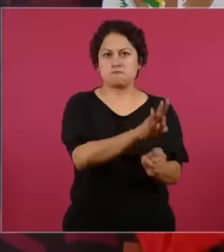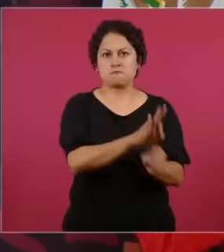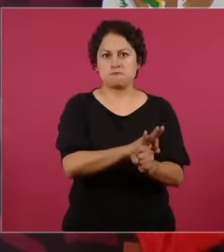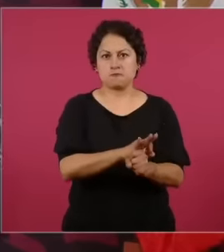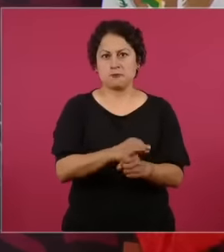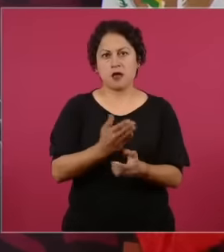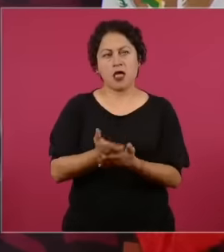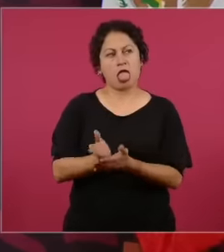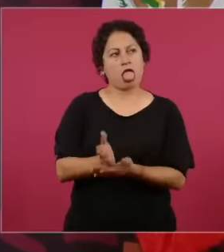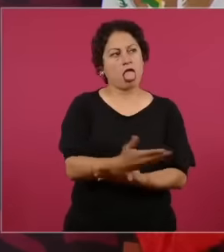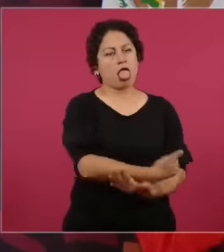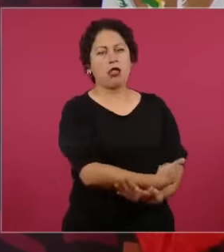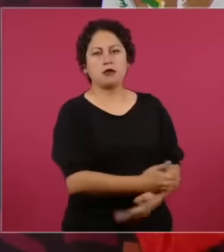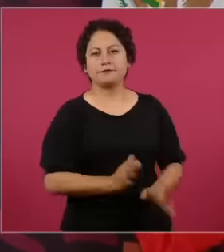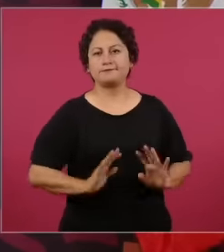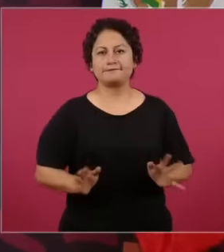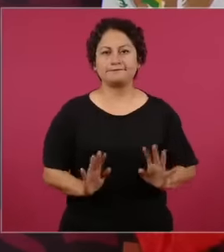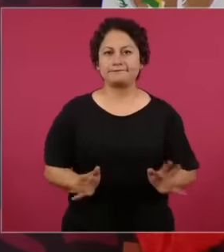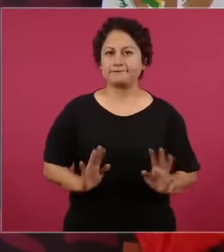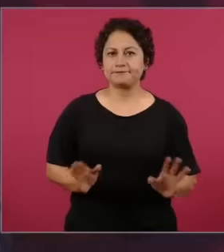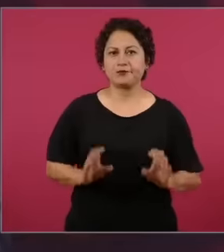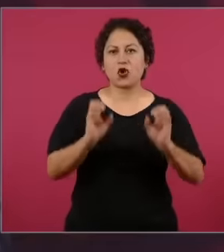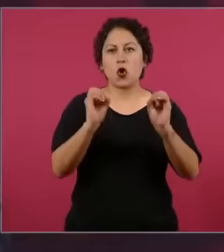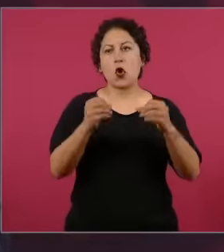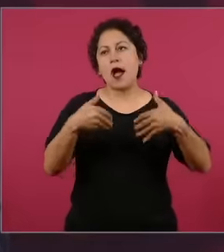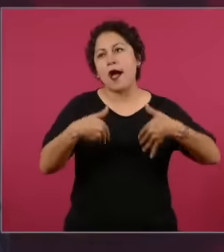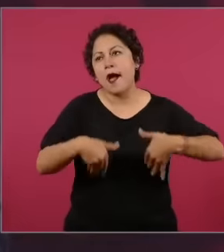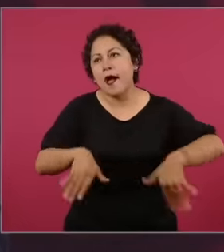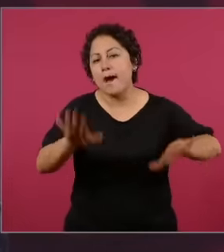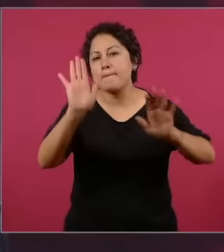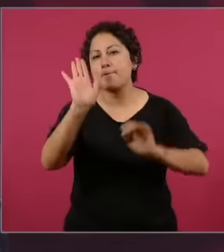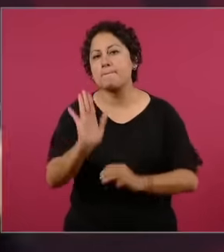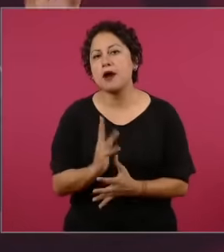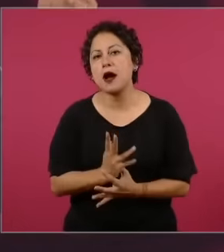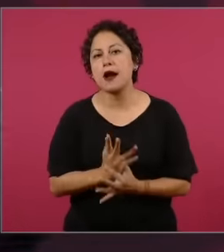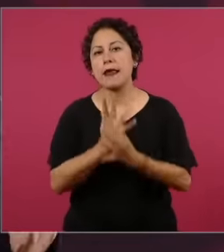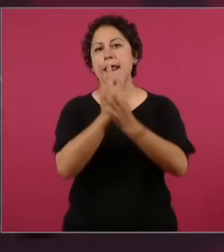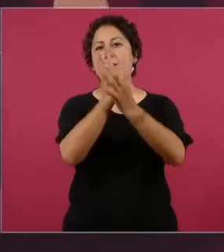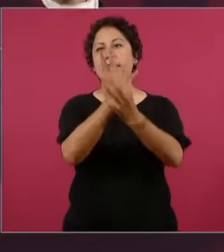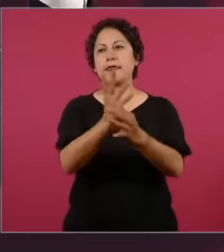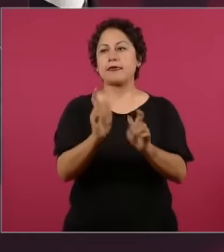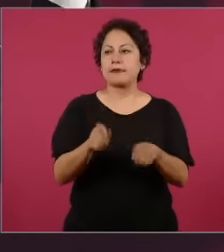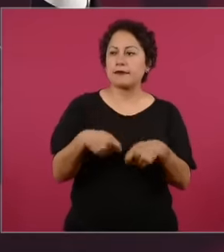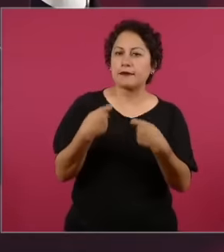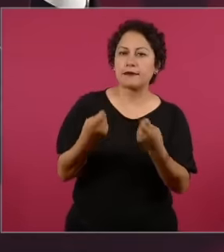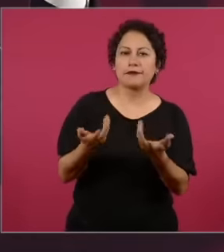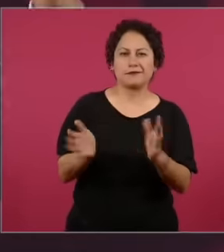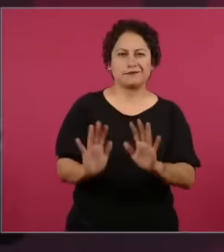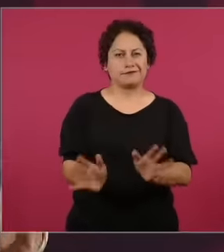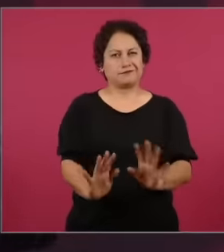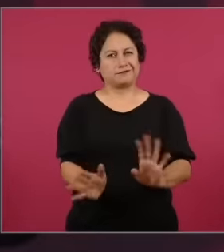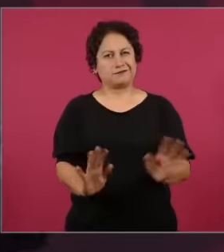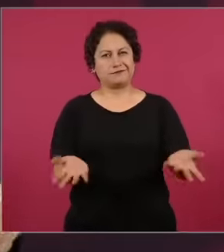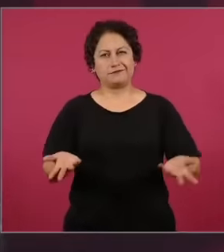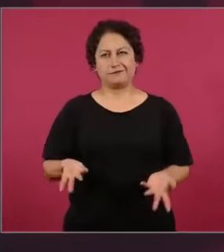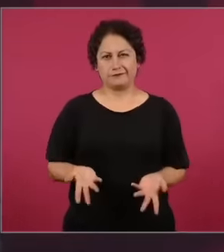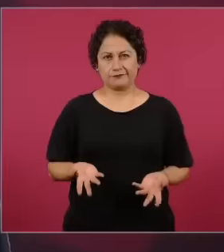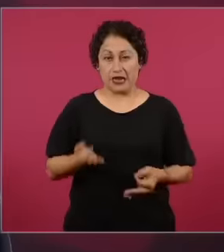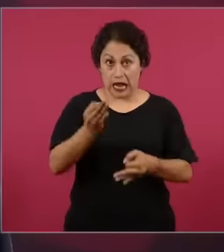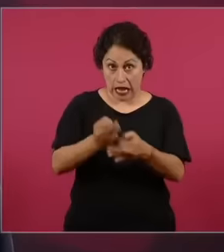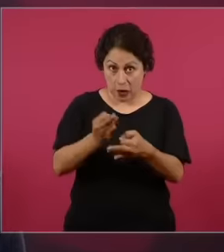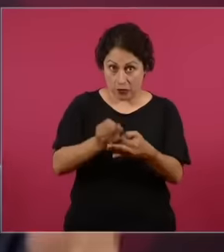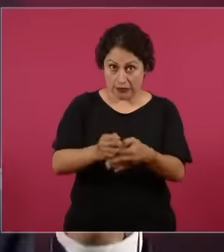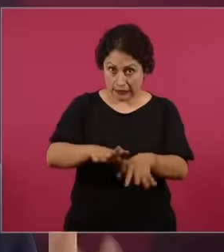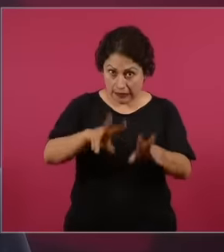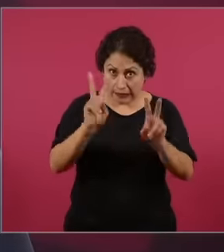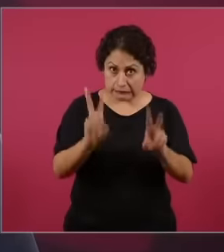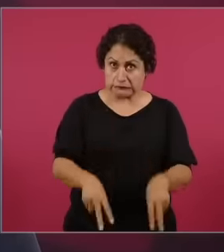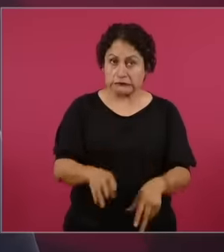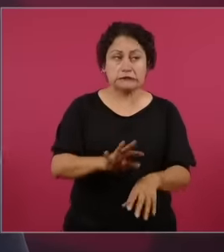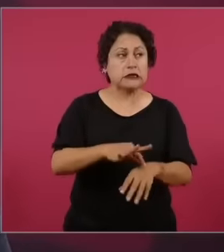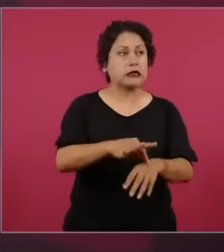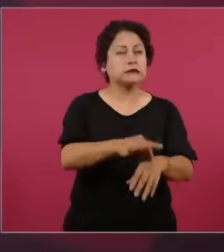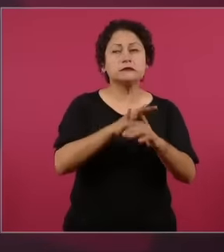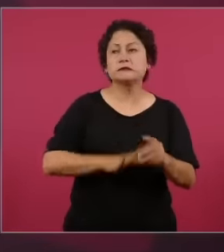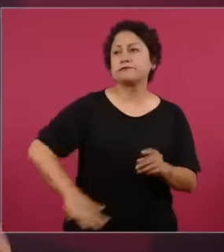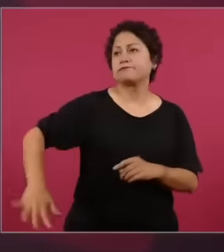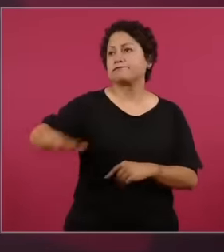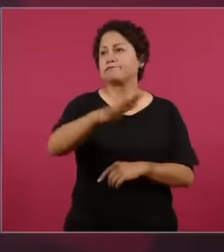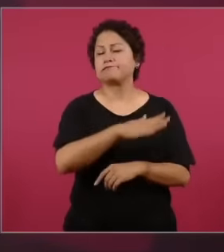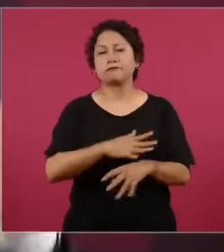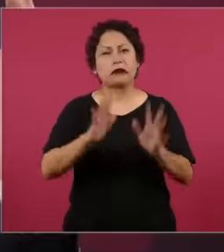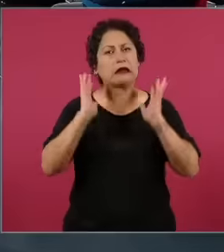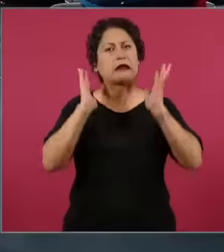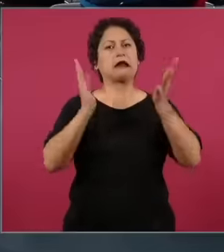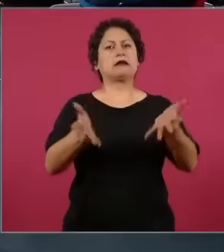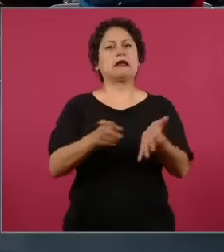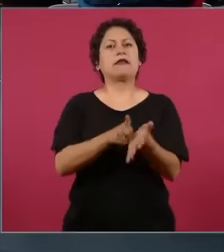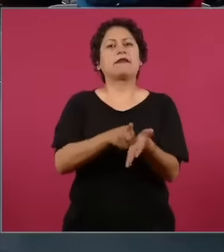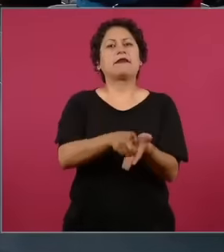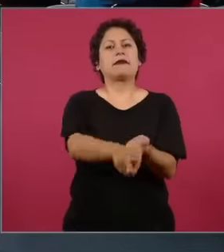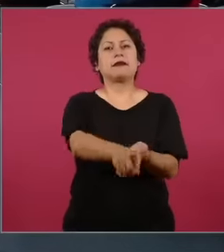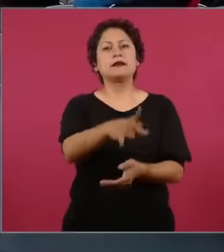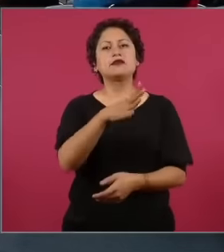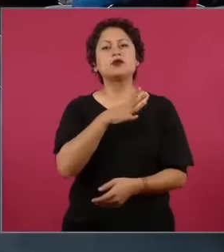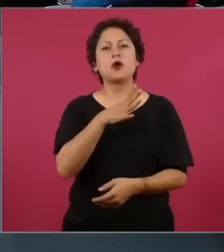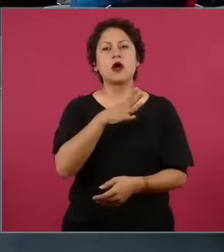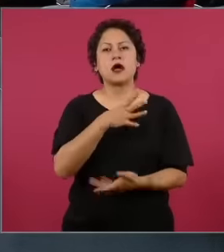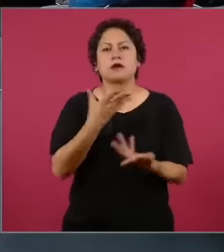bribery, now that there is a rule of law, we are guided by what our constitution establishes